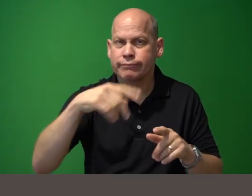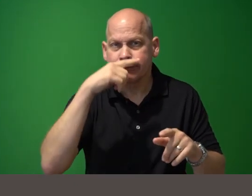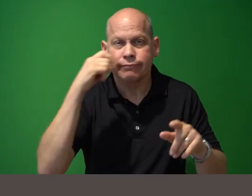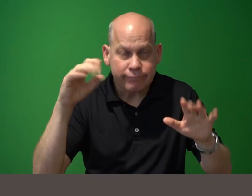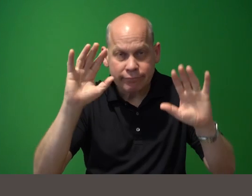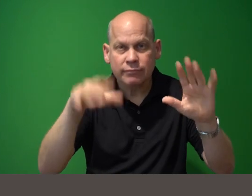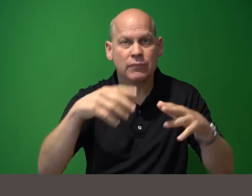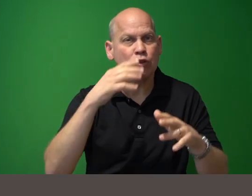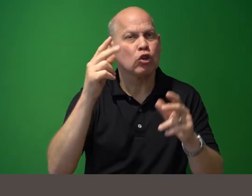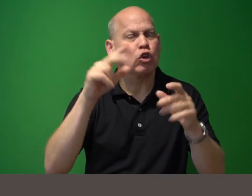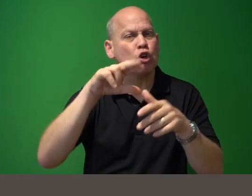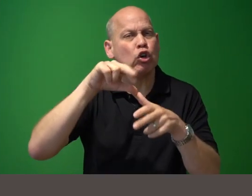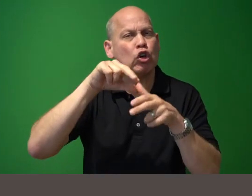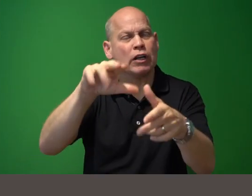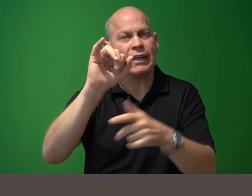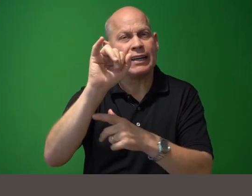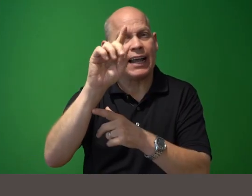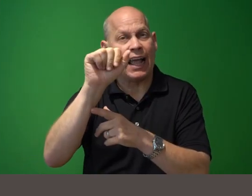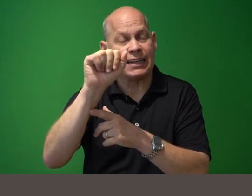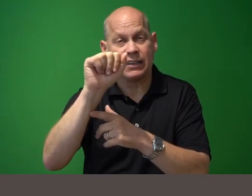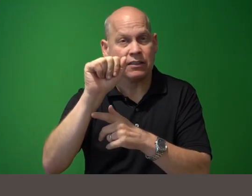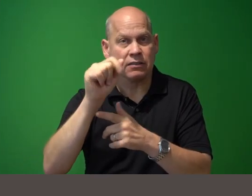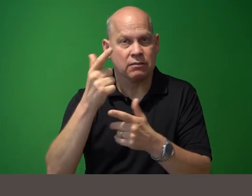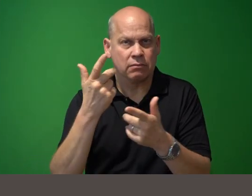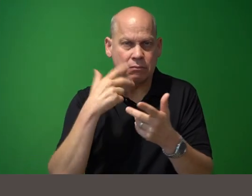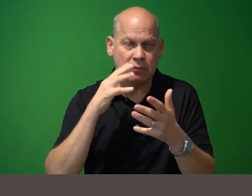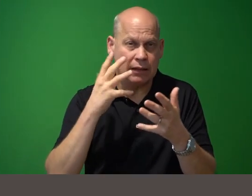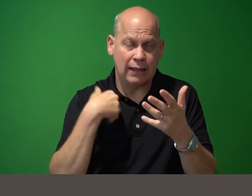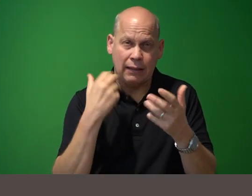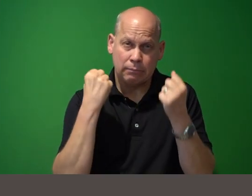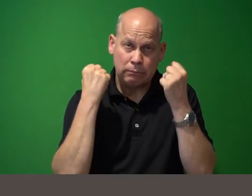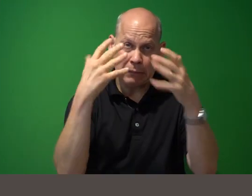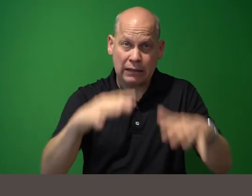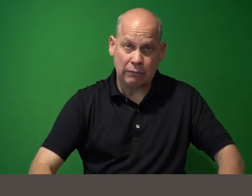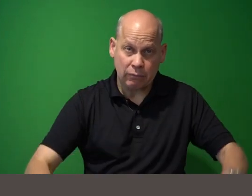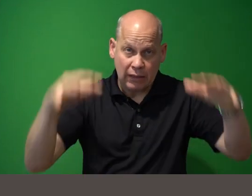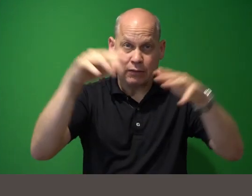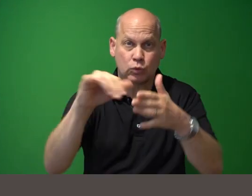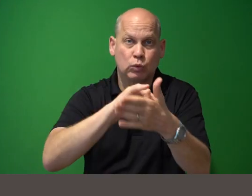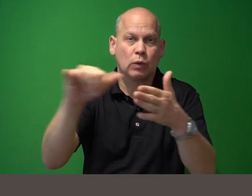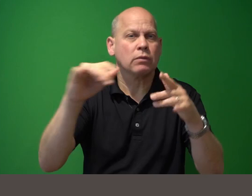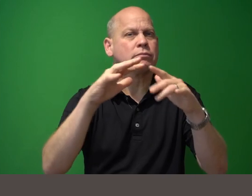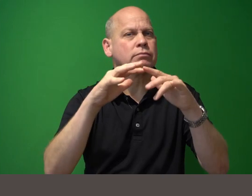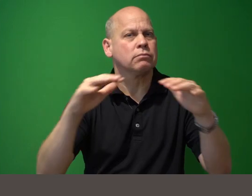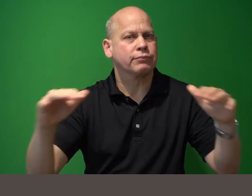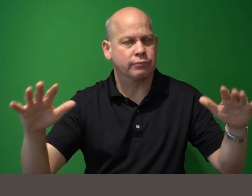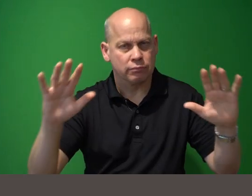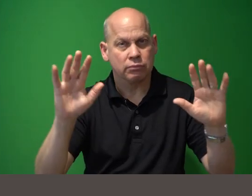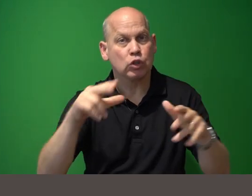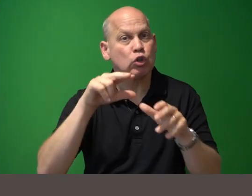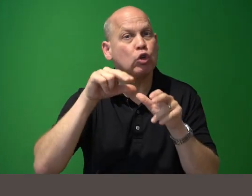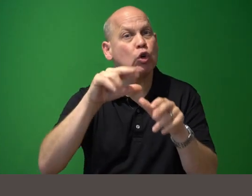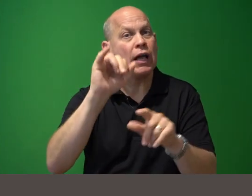hurricane Ida that led to many floods in New York, and so on. It's hurricane Ida I want to focus on,